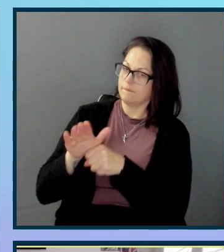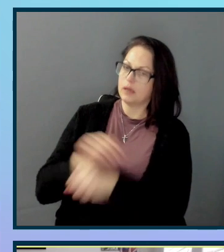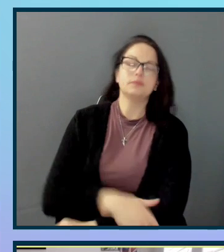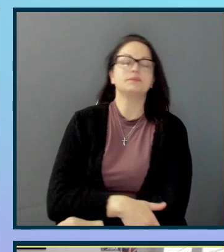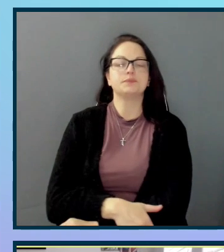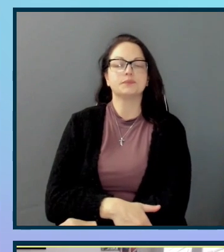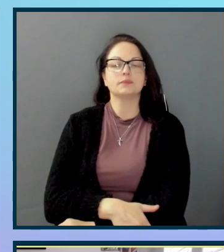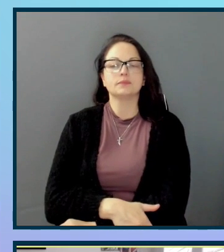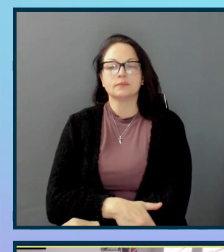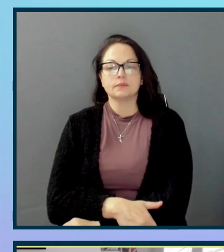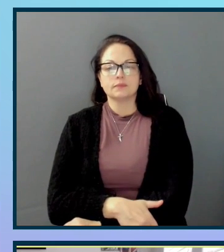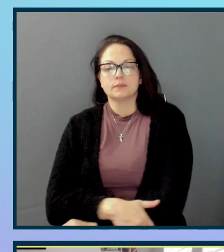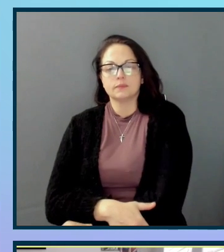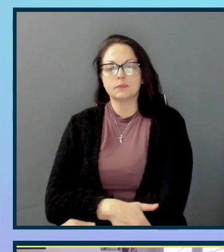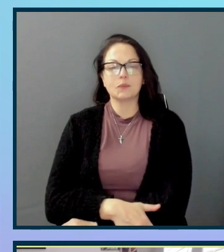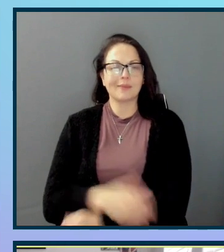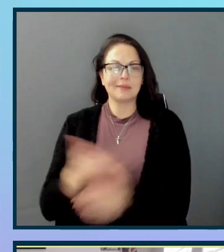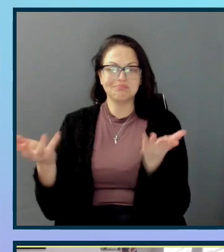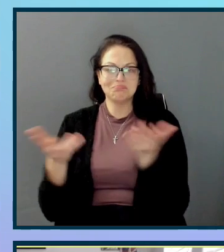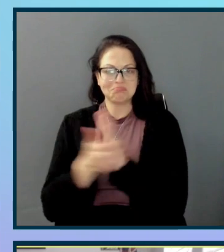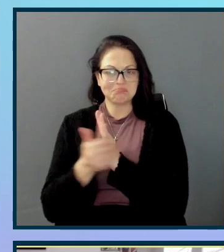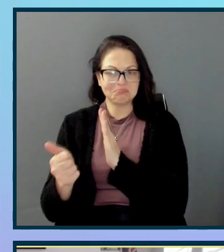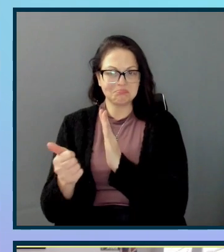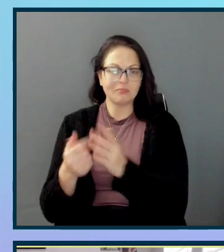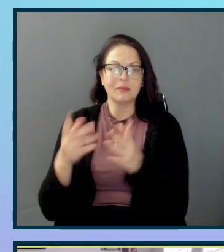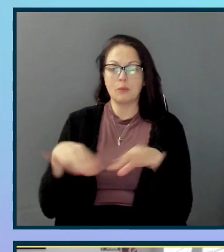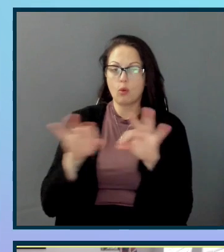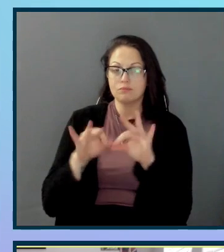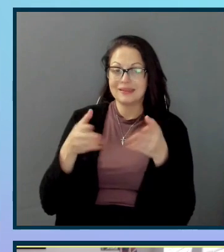So what are these skills? So a really important one is attention.